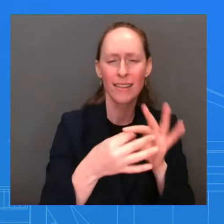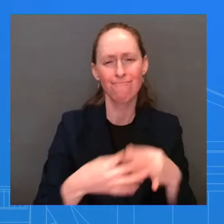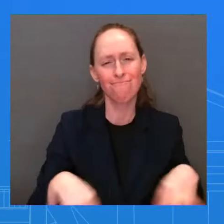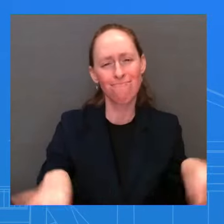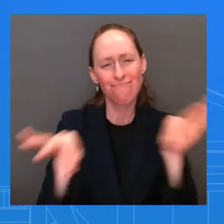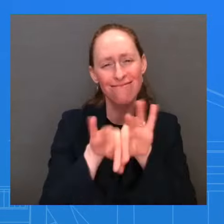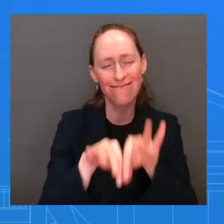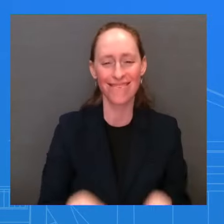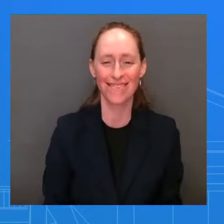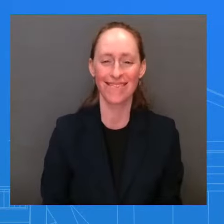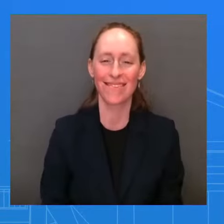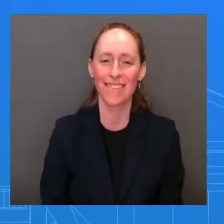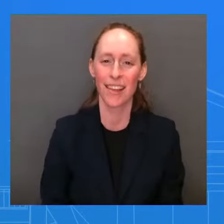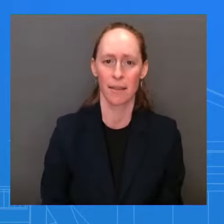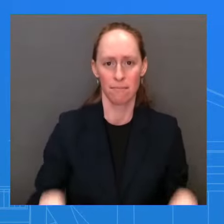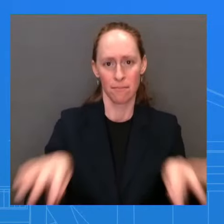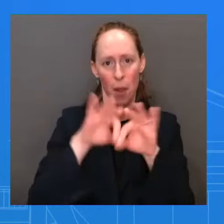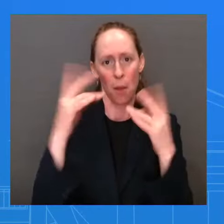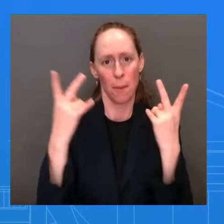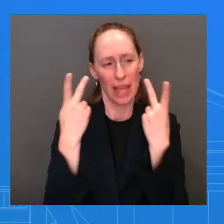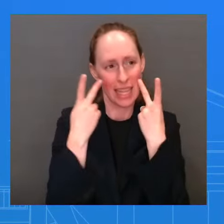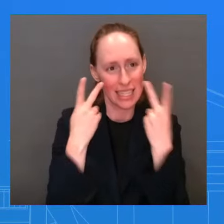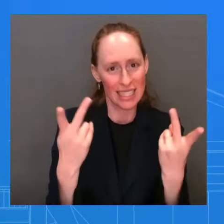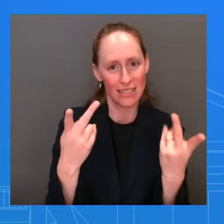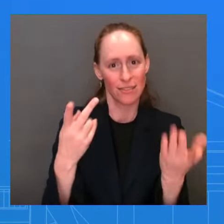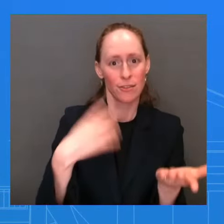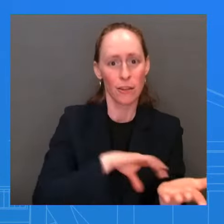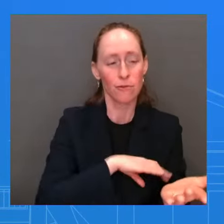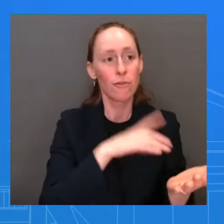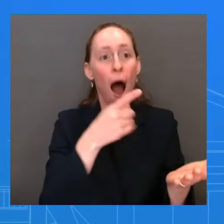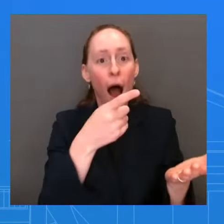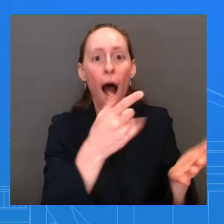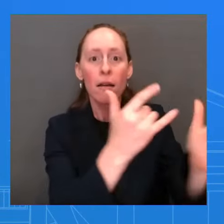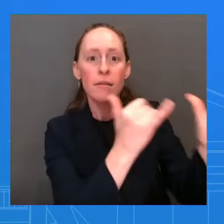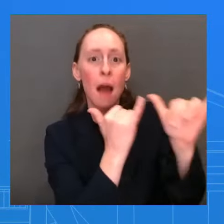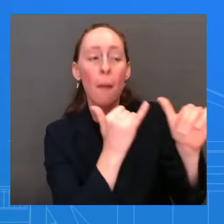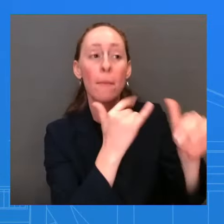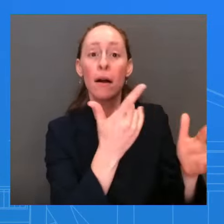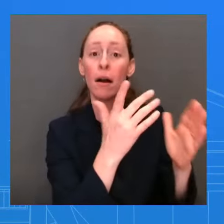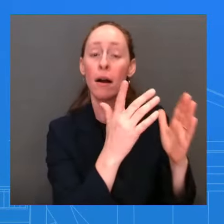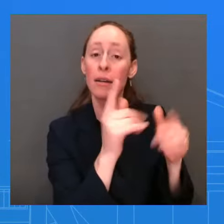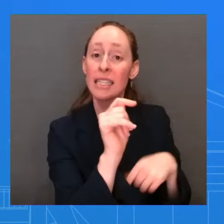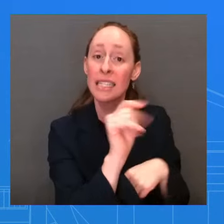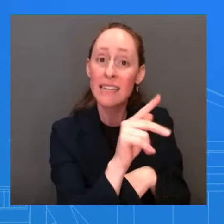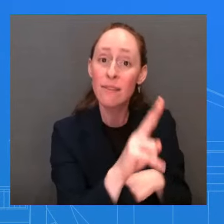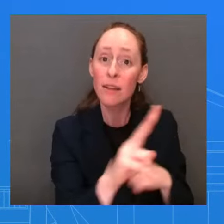and in the books who they can relate to, whose life stories and identities inspire them